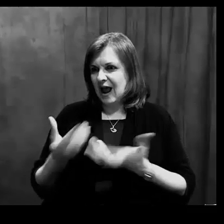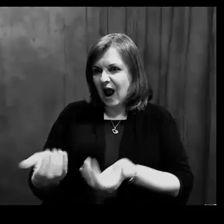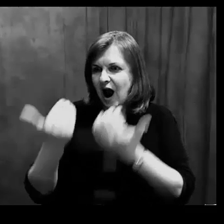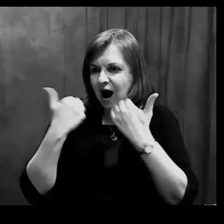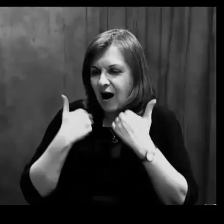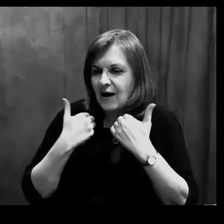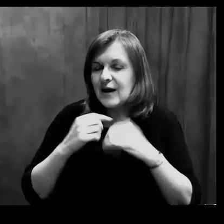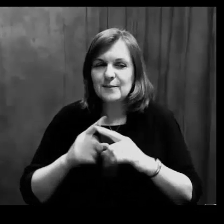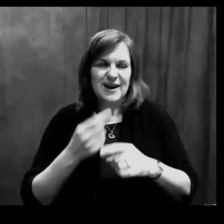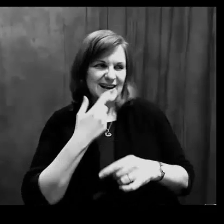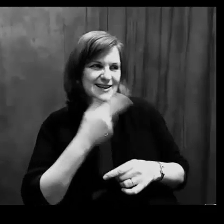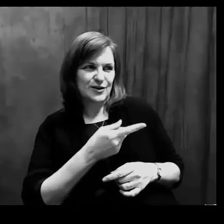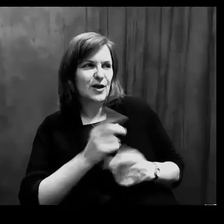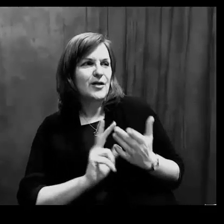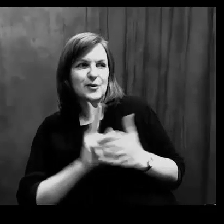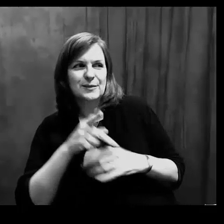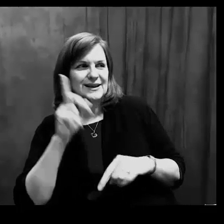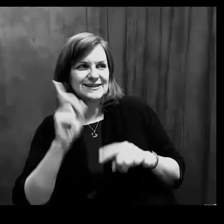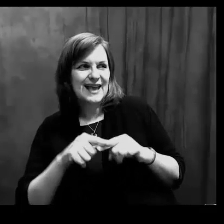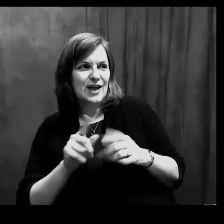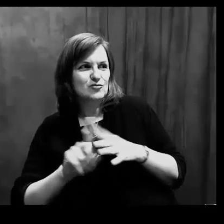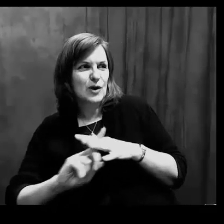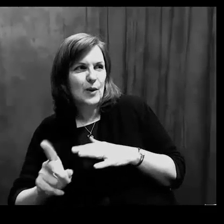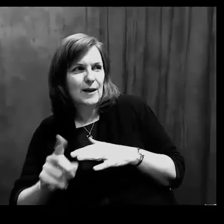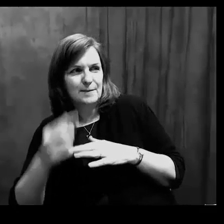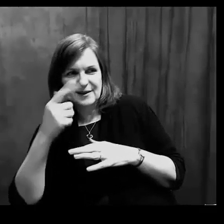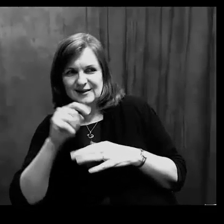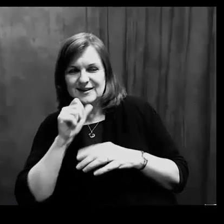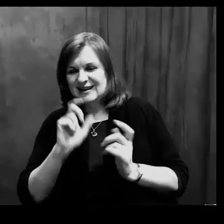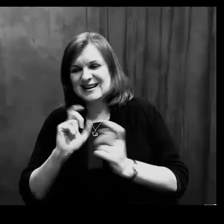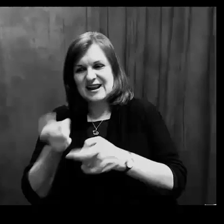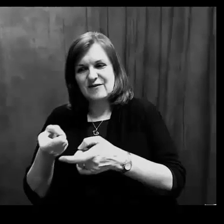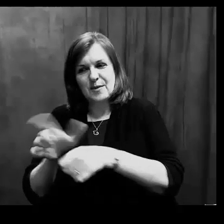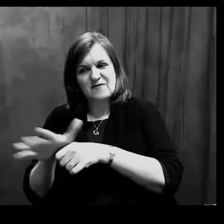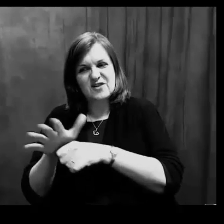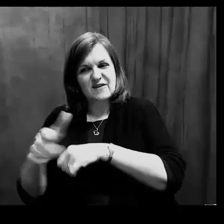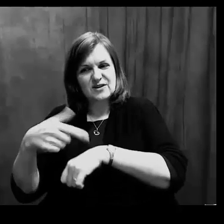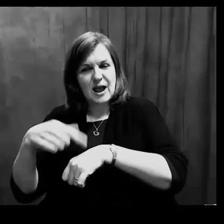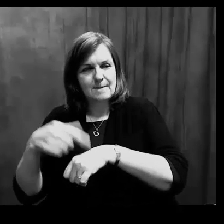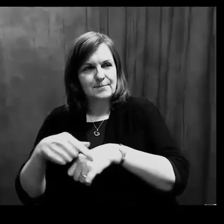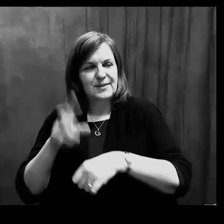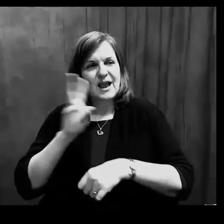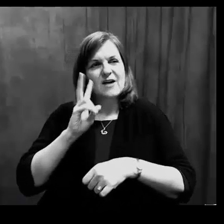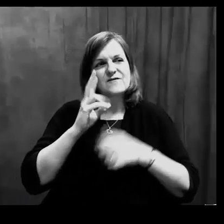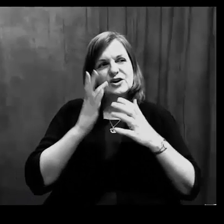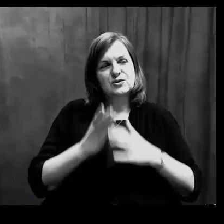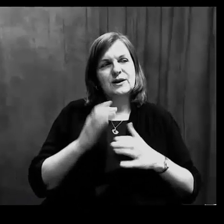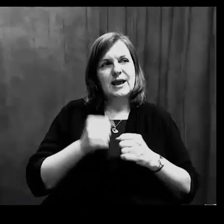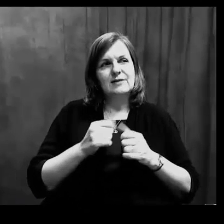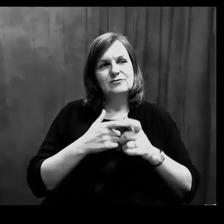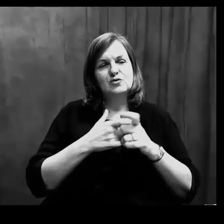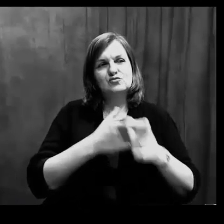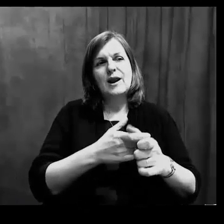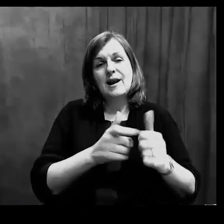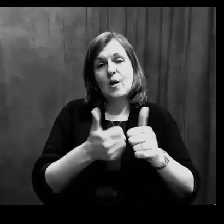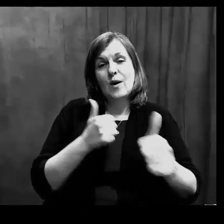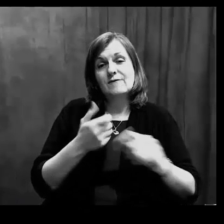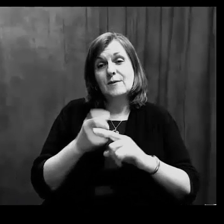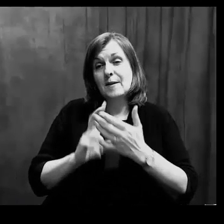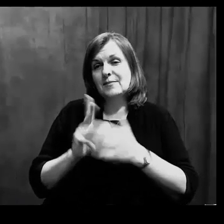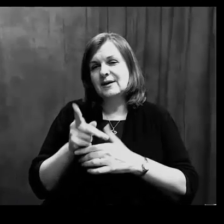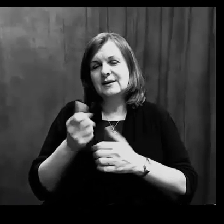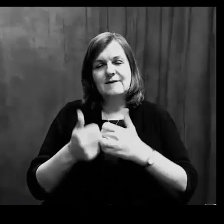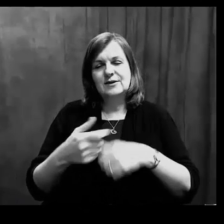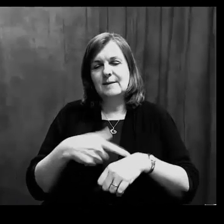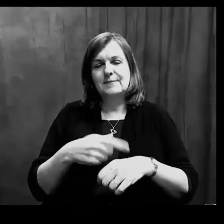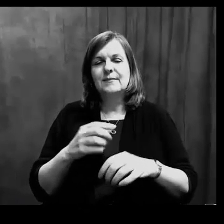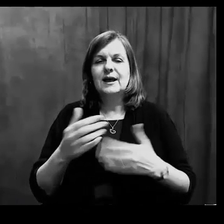the plants don't run away just because they haven't given them enough time! A vegetarian will outrun a plant any day -- right?!